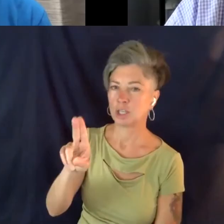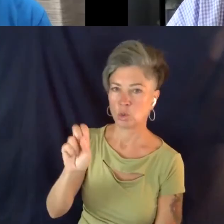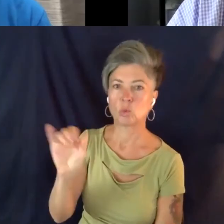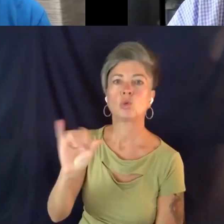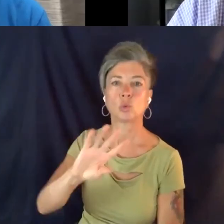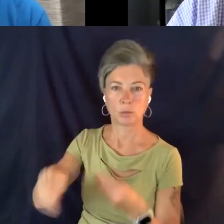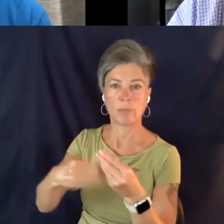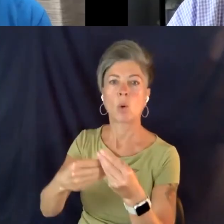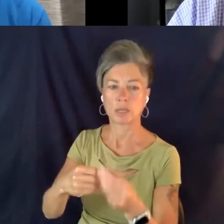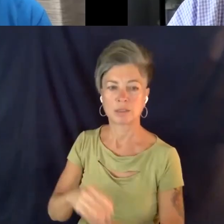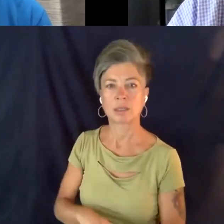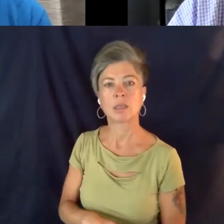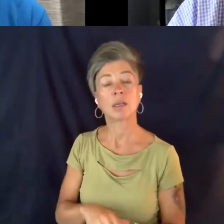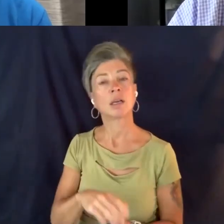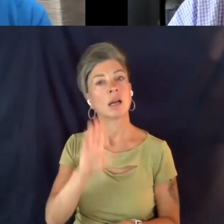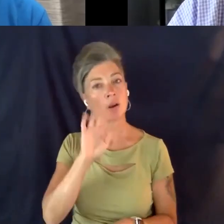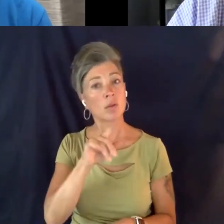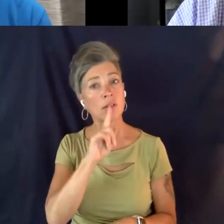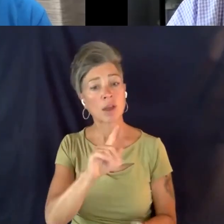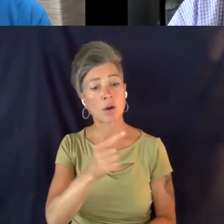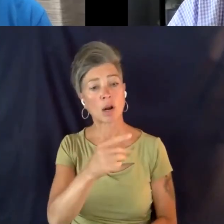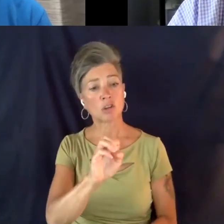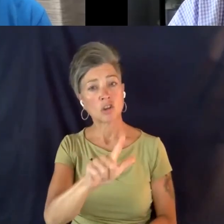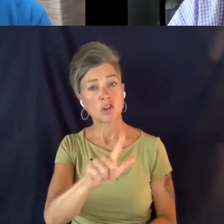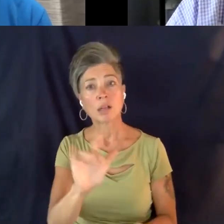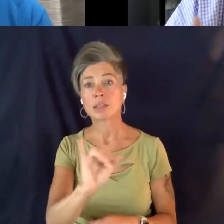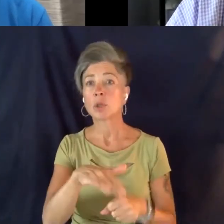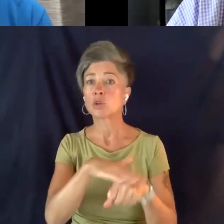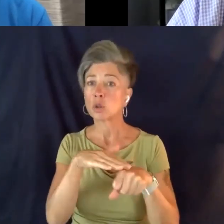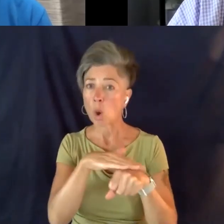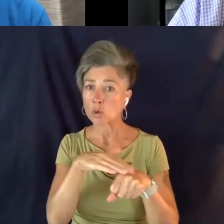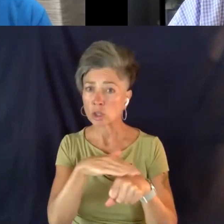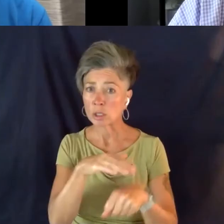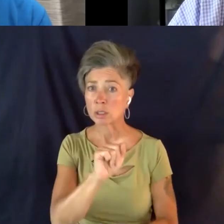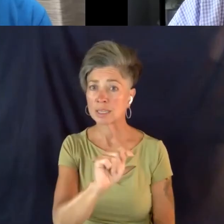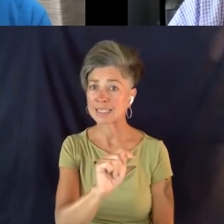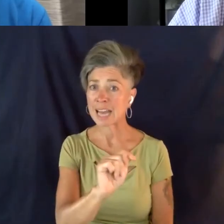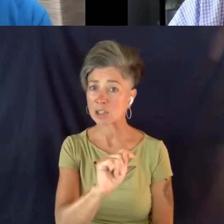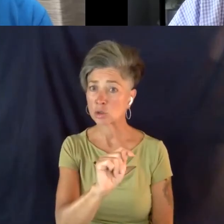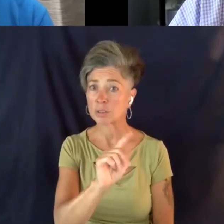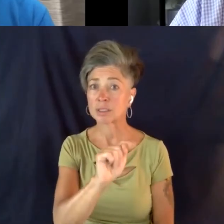I know that there are gels similar to lotion forms of testosterone. Are there gel forms of estrogen?